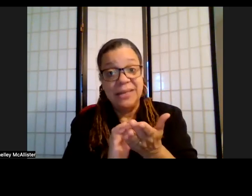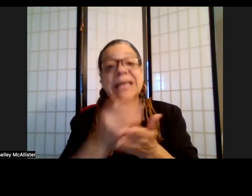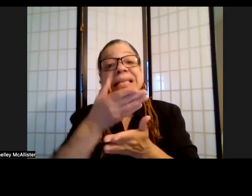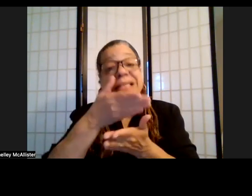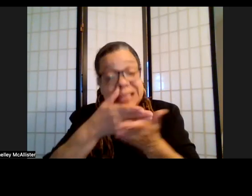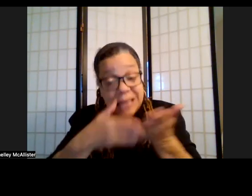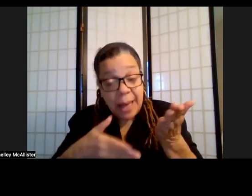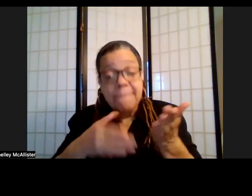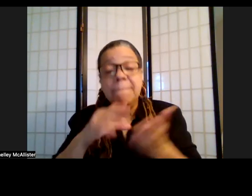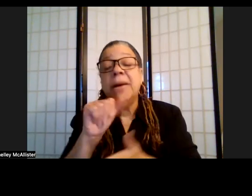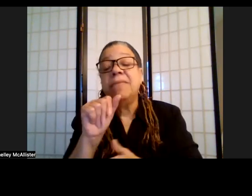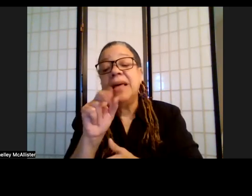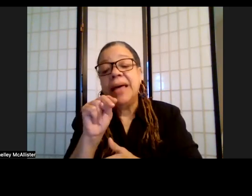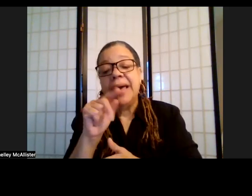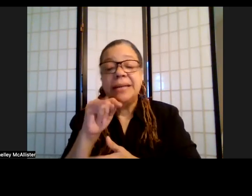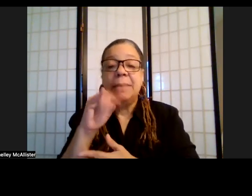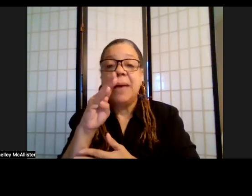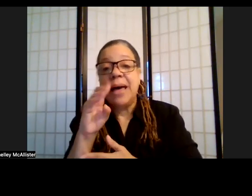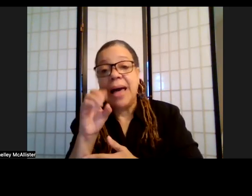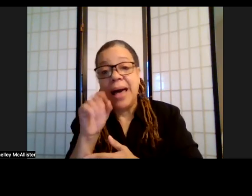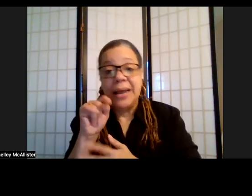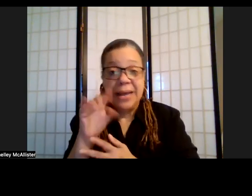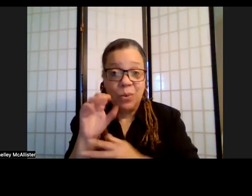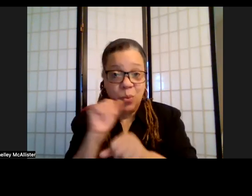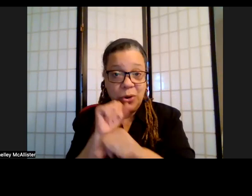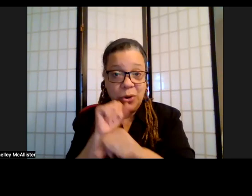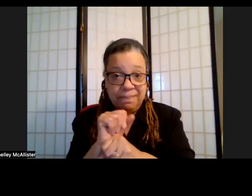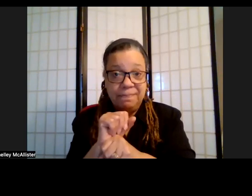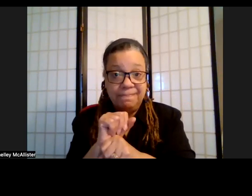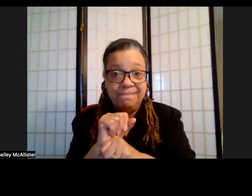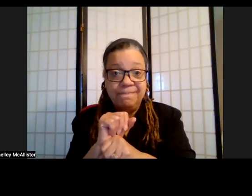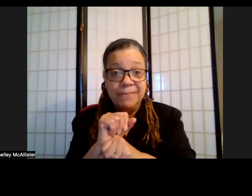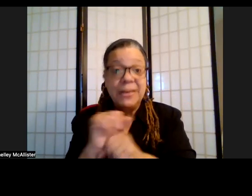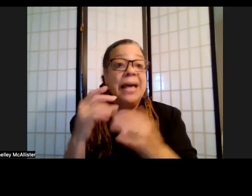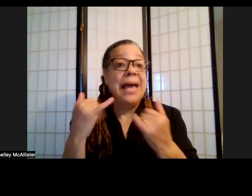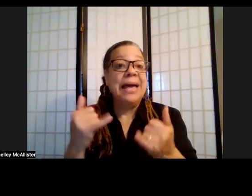the resistant bacteria are free to proliferate, and in some case even mutate,